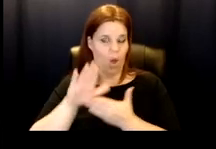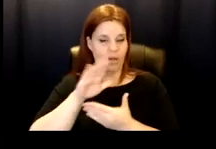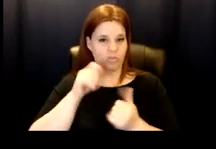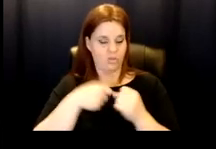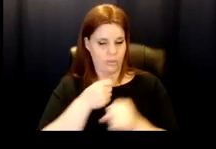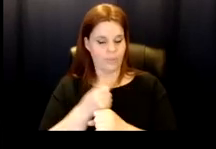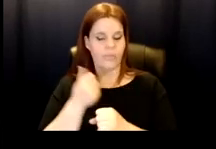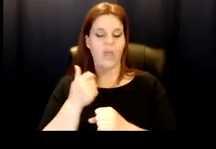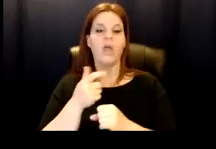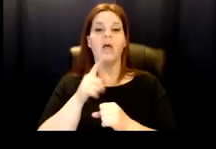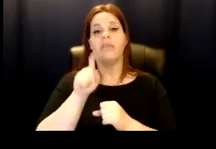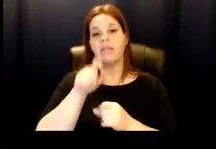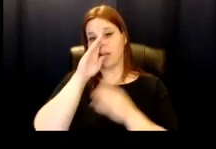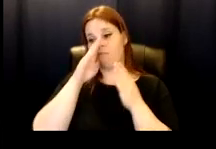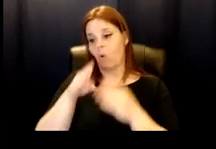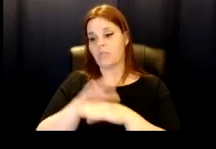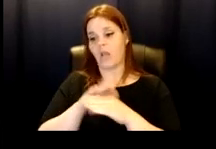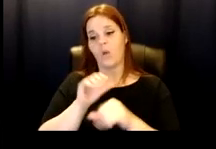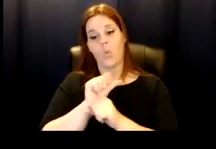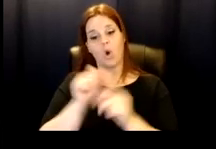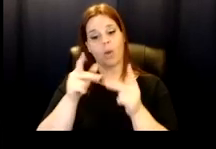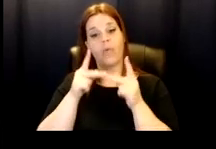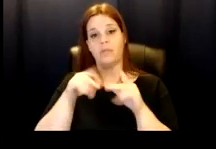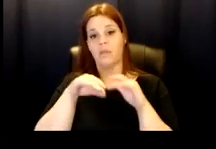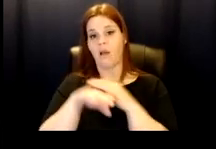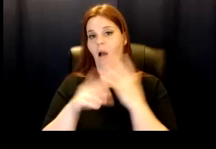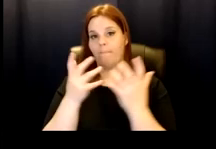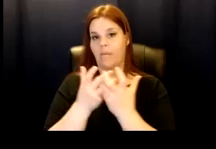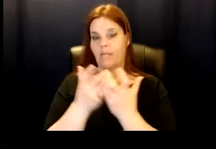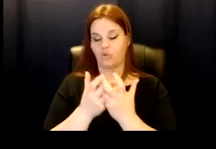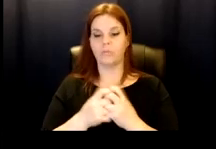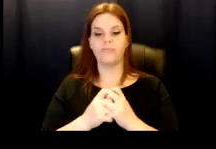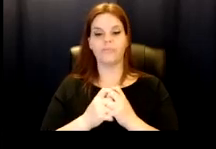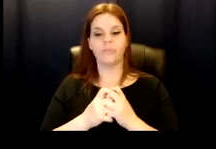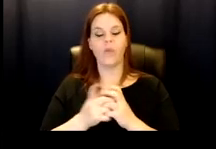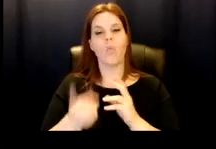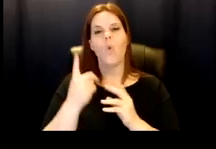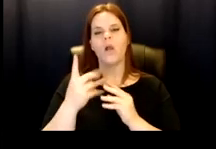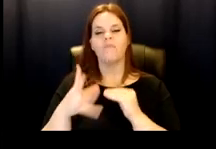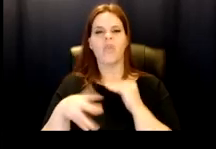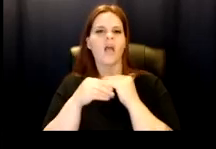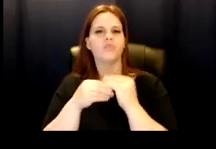on workplace accommodations. One of the things that one of the extra things that we discovered